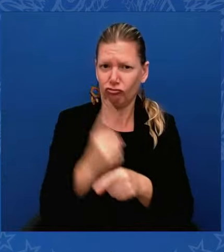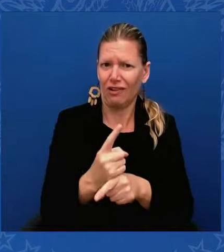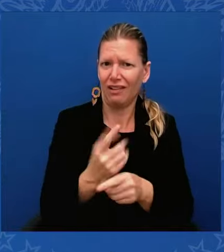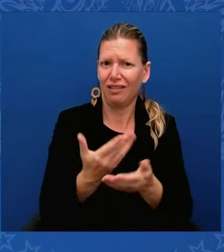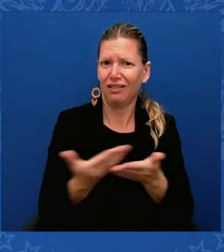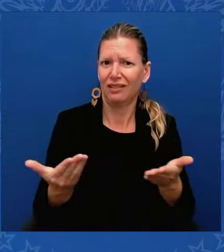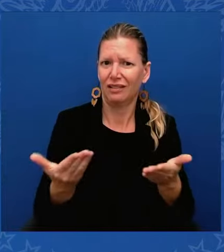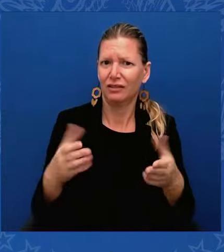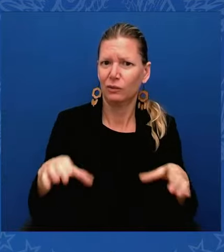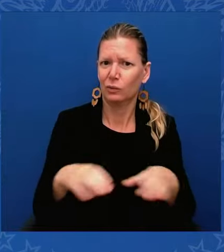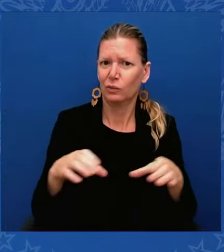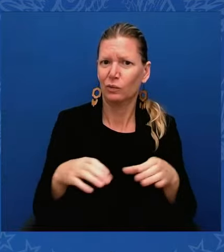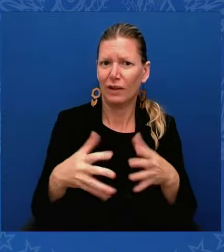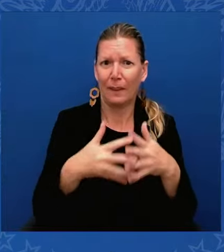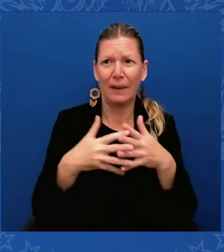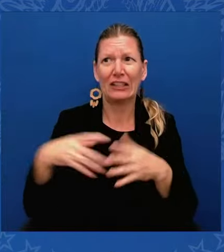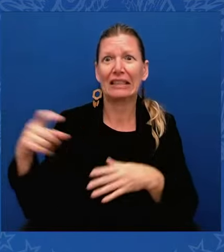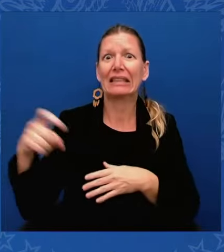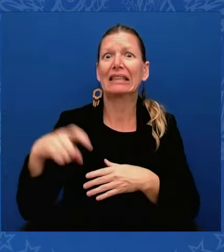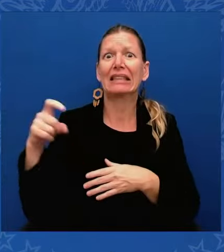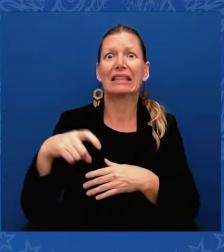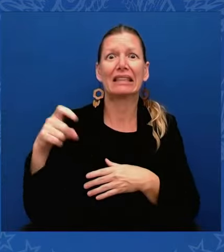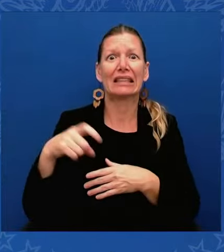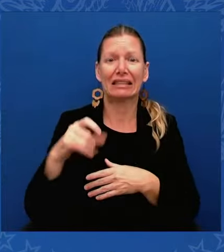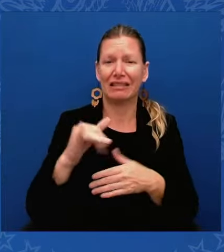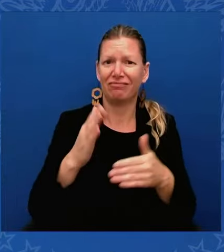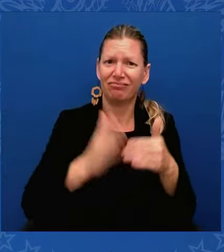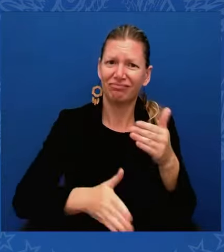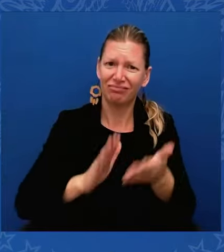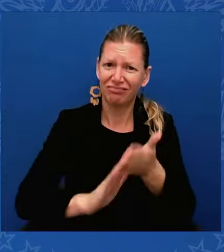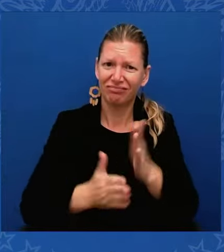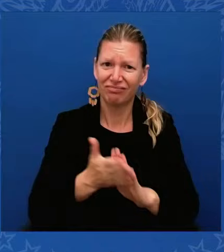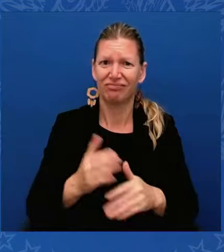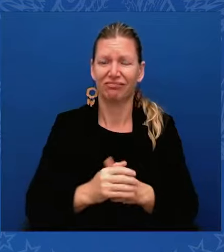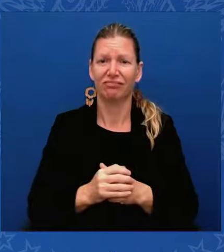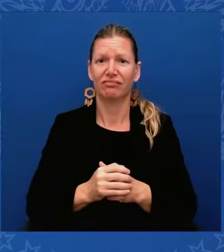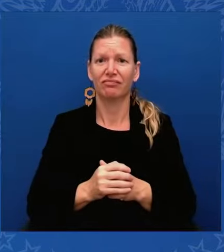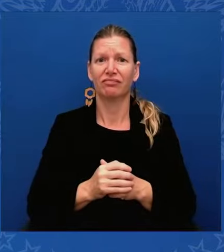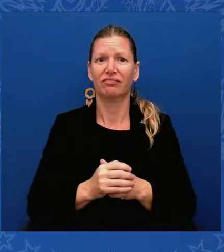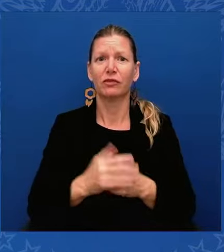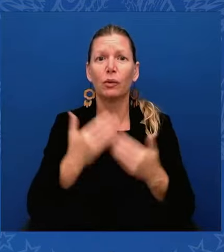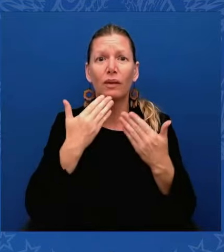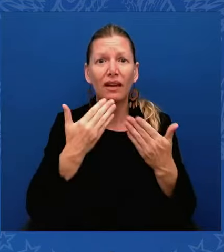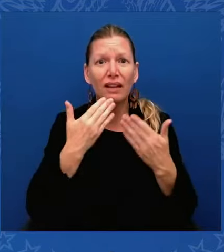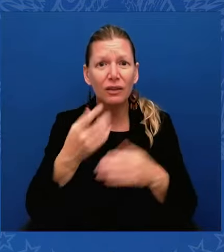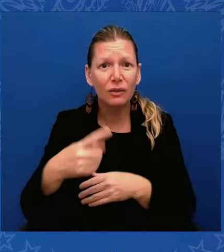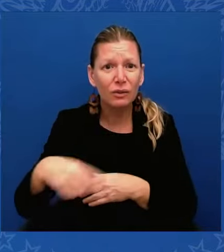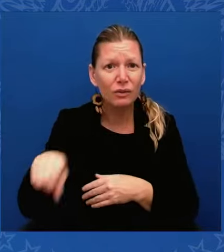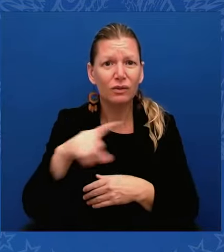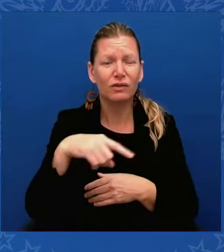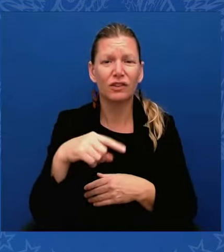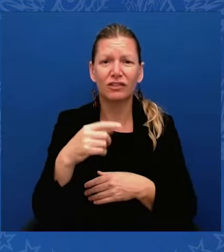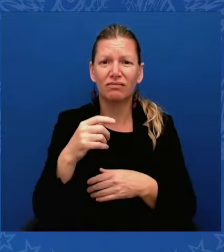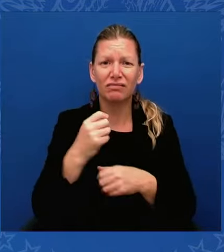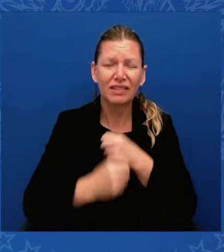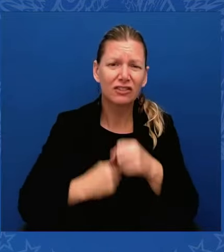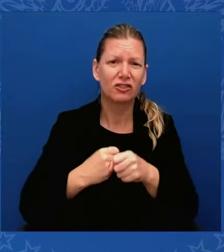Thanks to the decades of advocacy by so many of you, I'm proud of our administration recently announced major changes